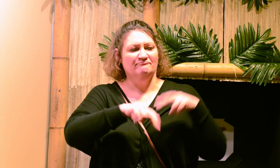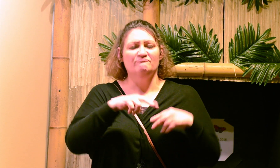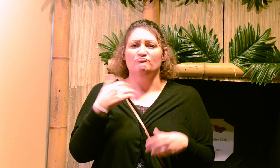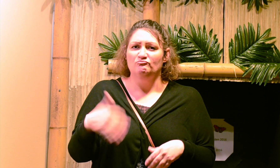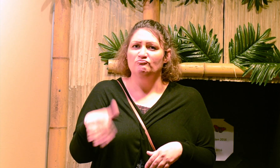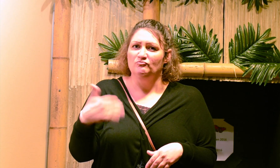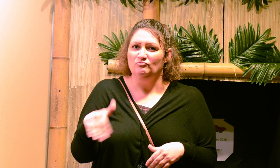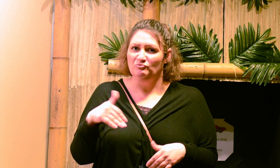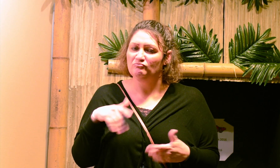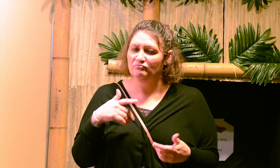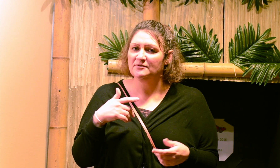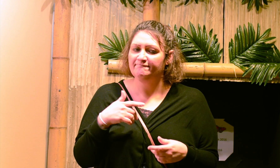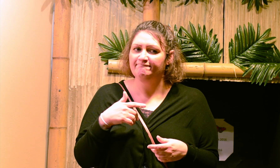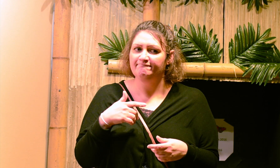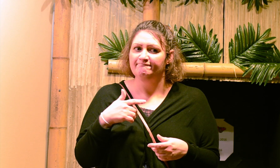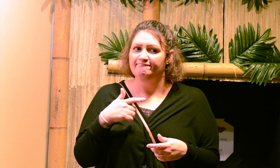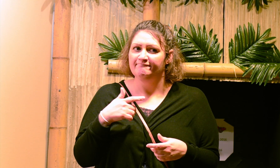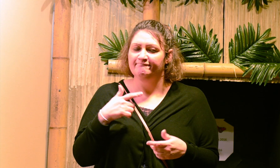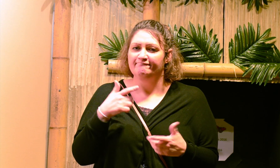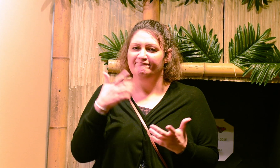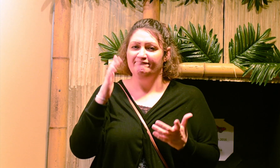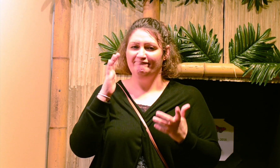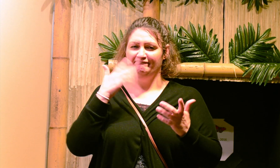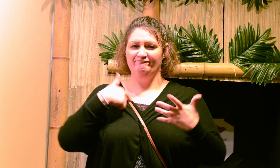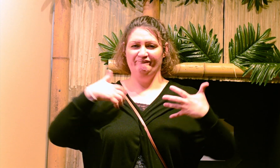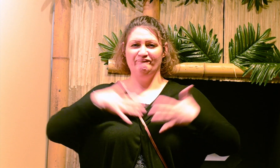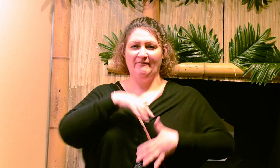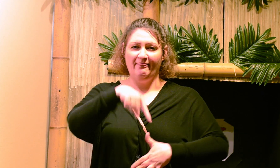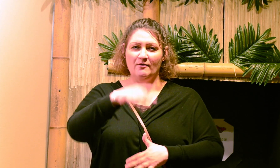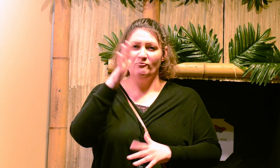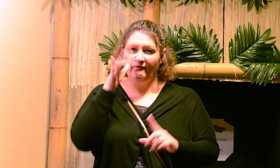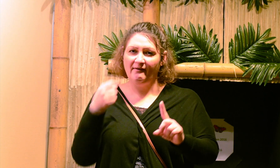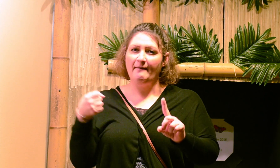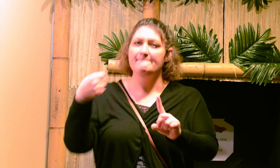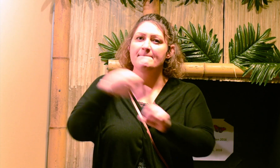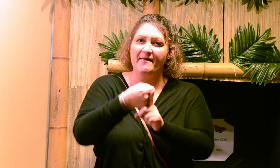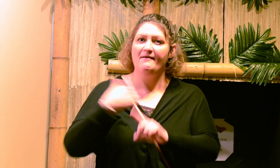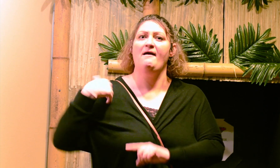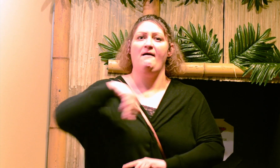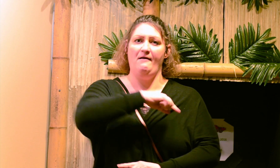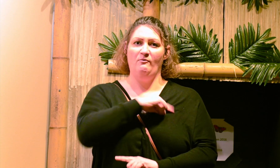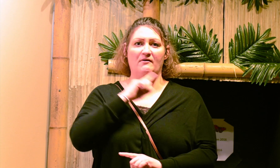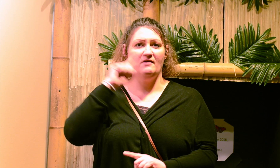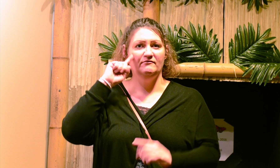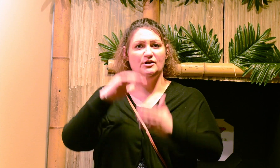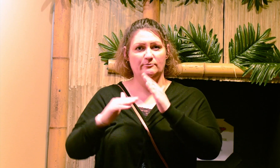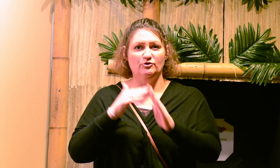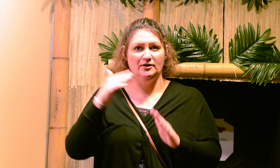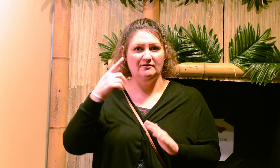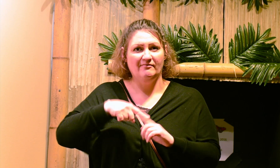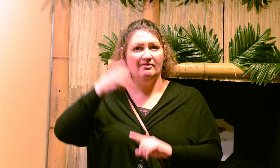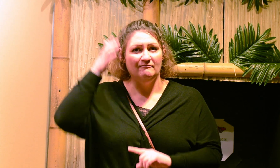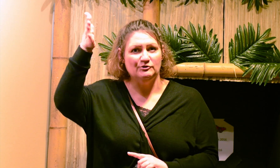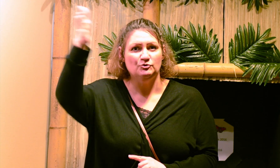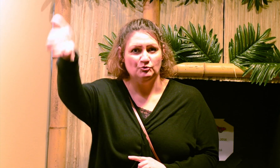After examining the issue closely, I have to say I am afraid of the long-lasting impact this decision will have on the deaf community.